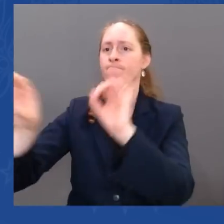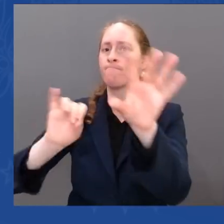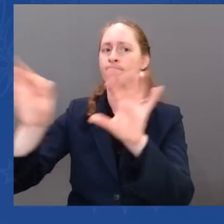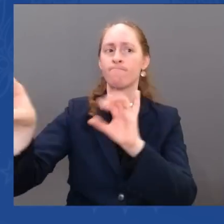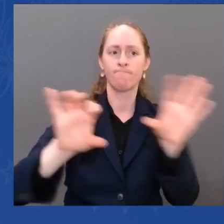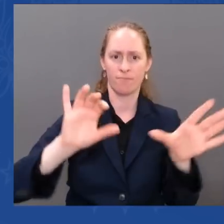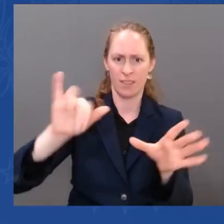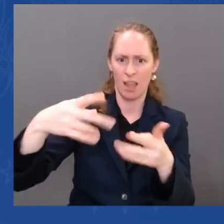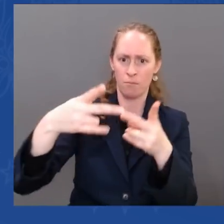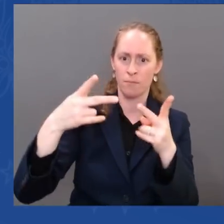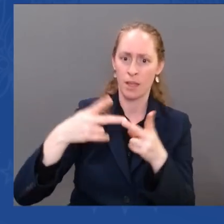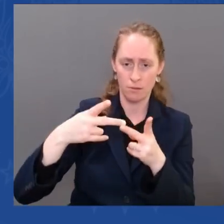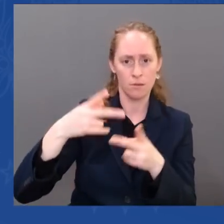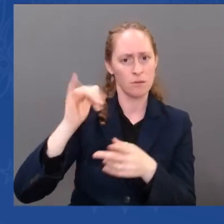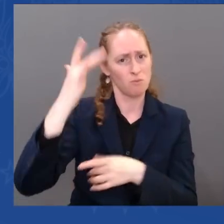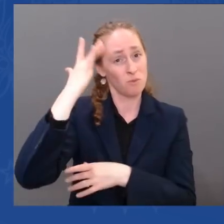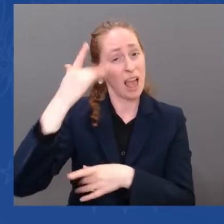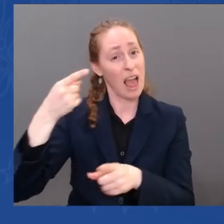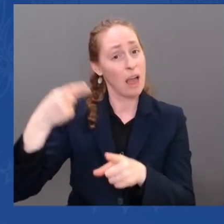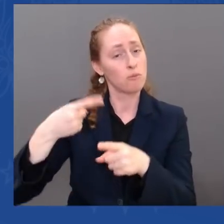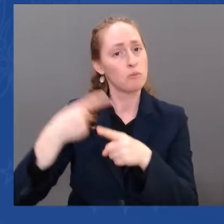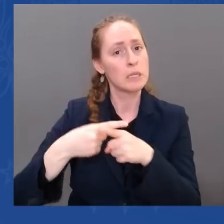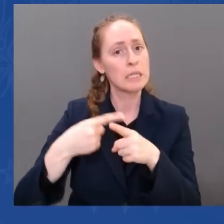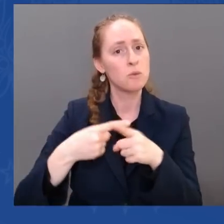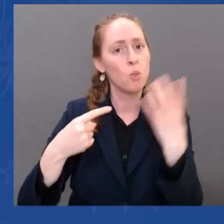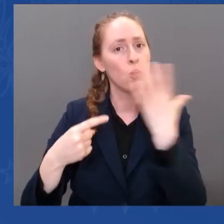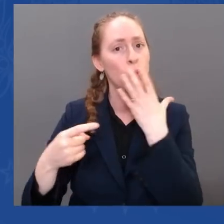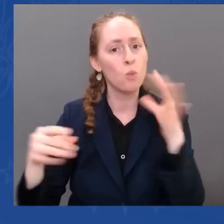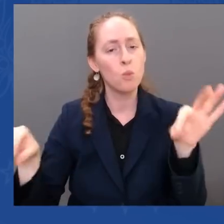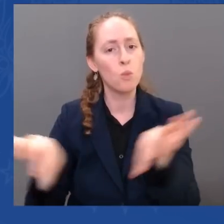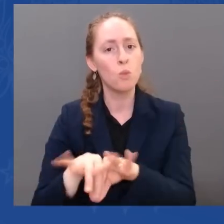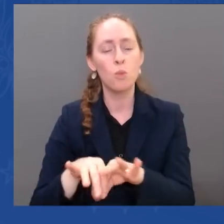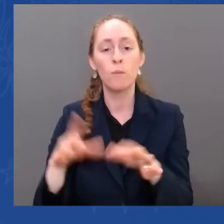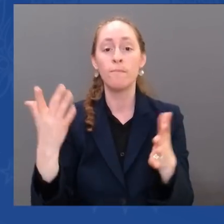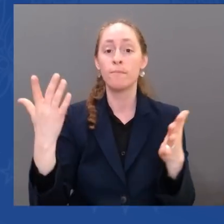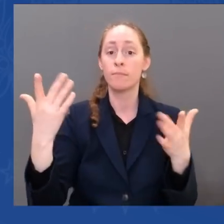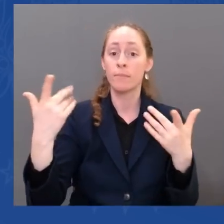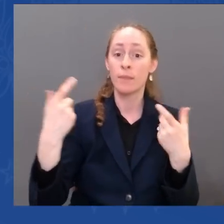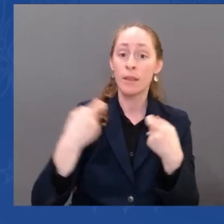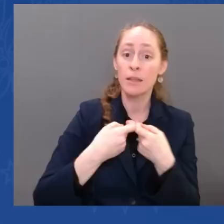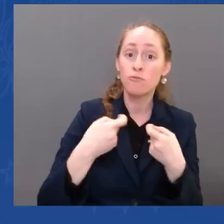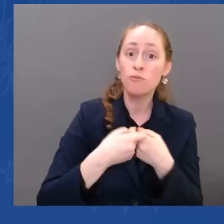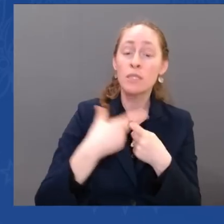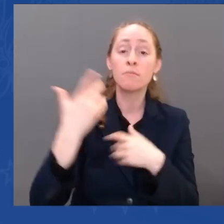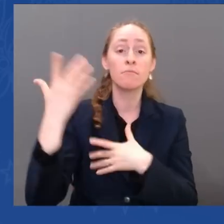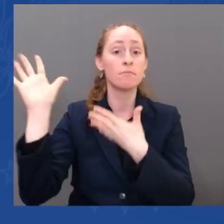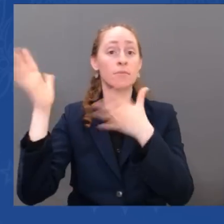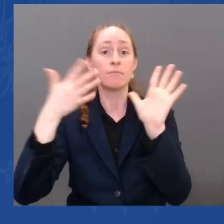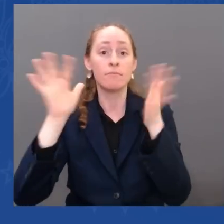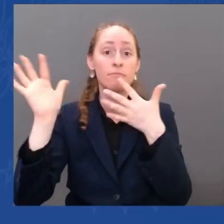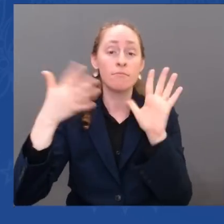renewable sources, primarily sun, in the Middle East, in Africa. And we're very happy, Mr. President,